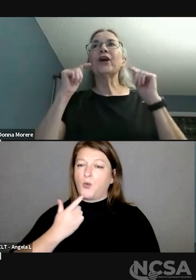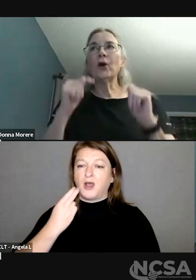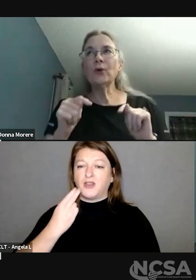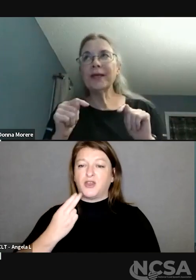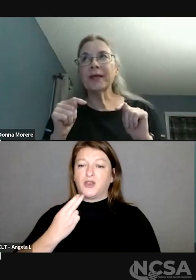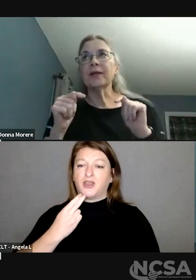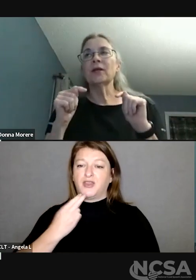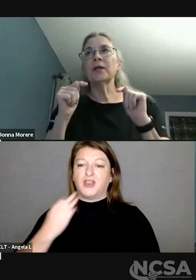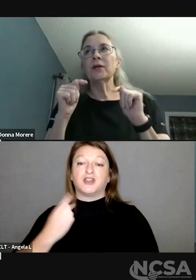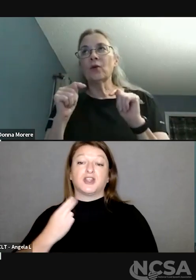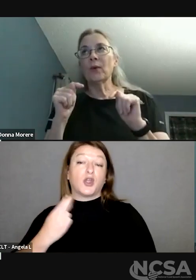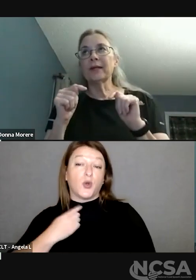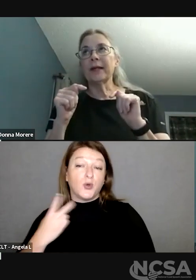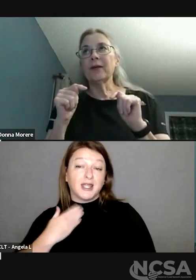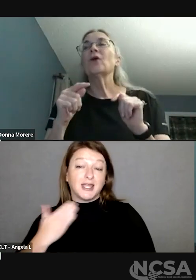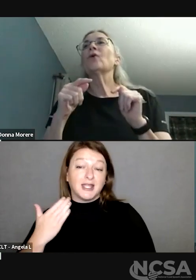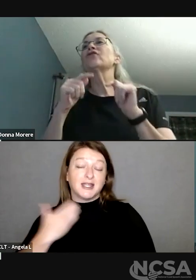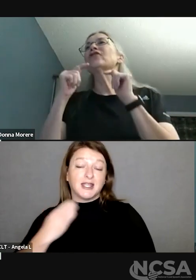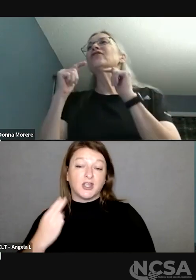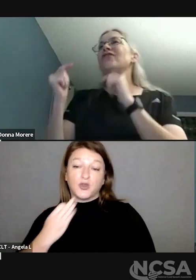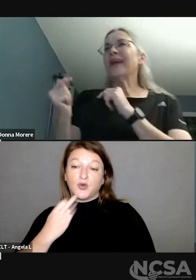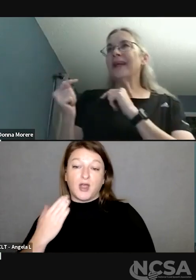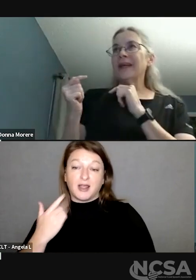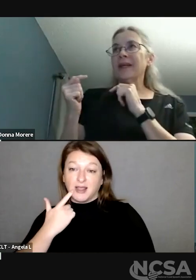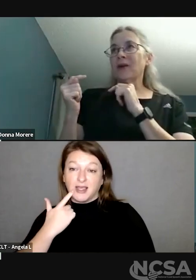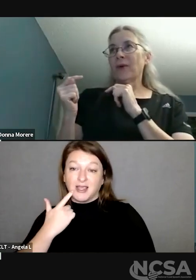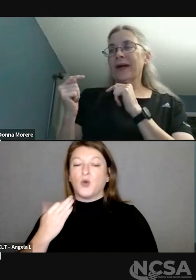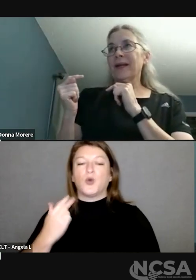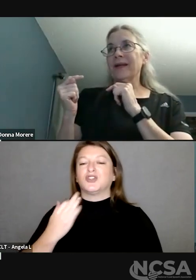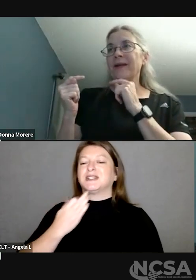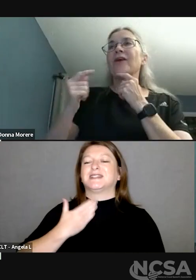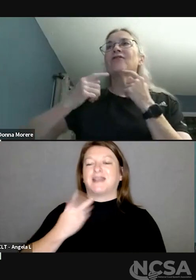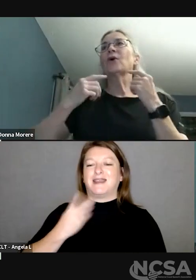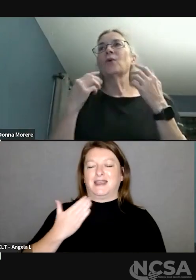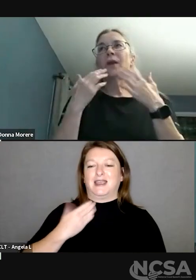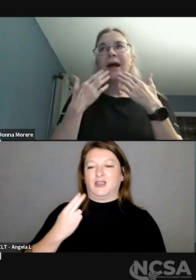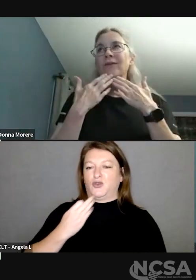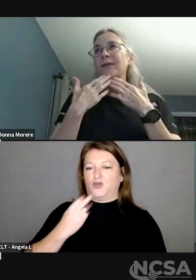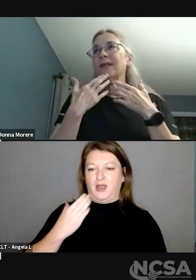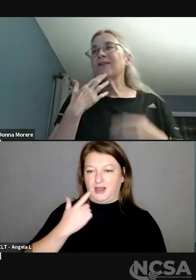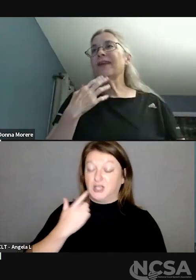decoding it incorrectly, or just saying it incorrectly. So lots of kids